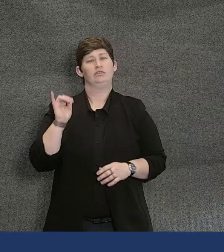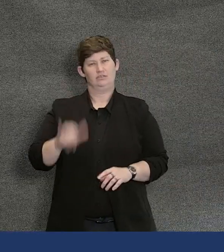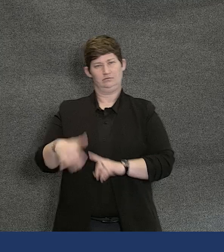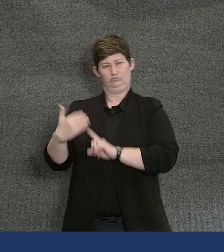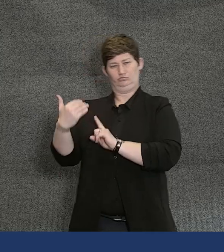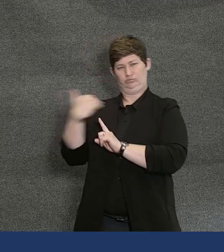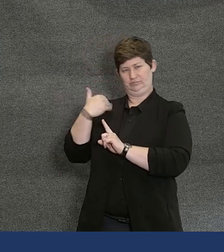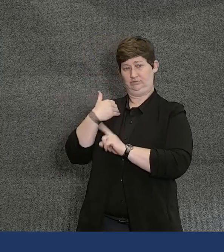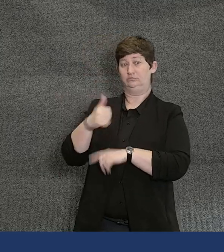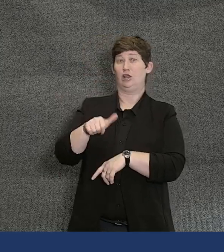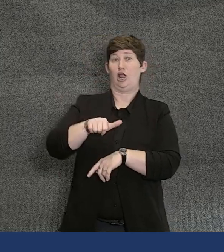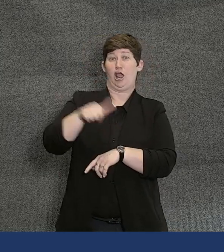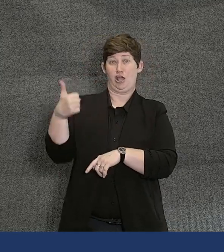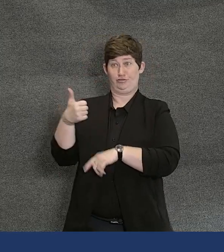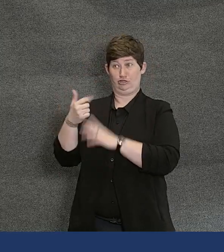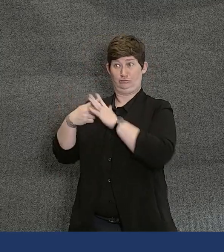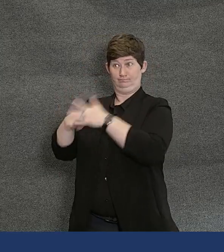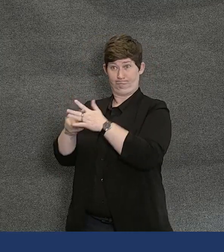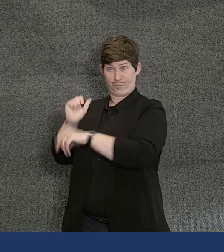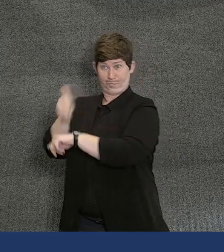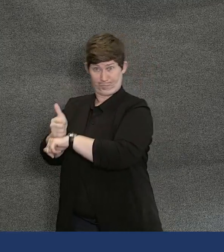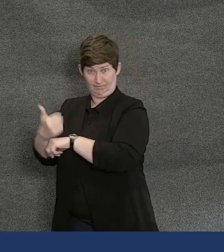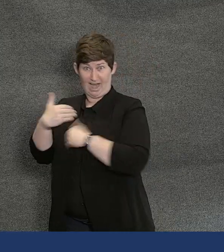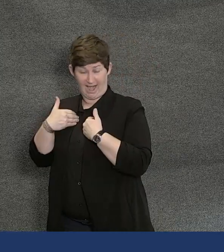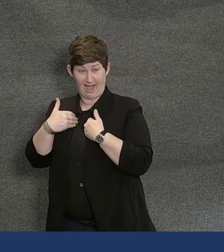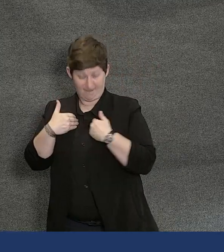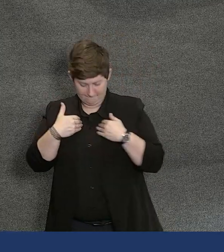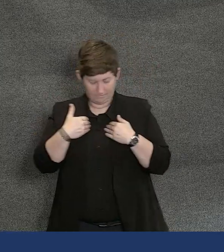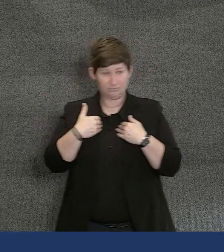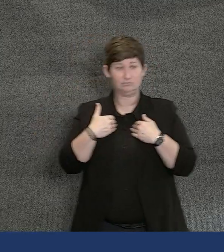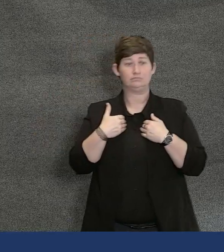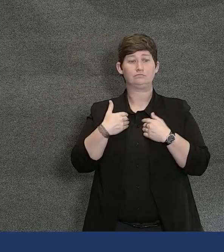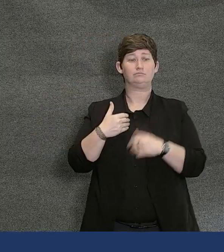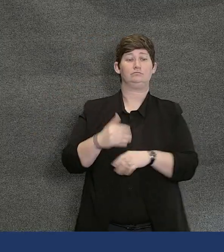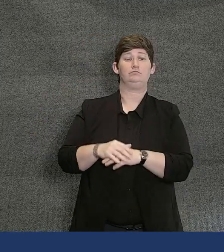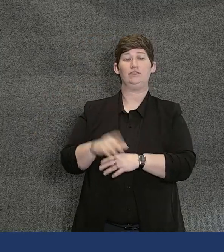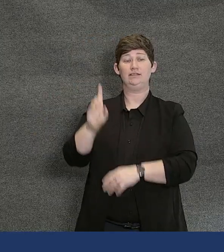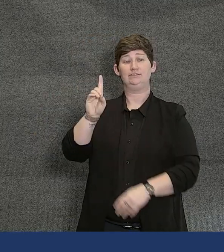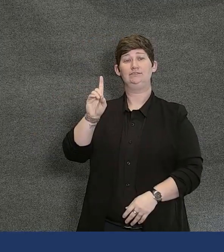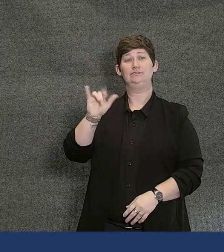and that was the dynamic transportation study/pilot